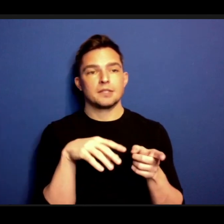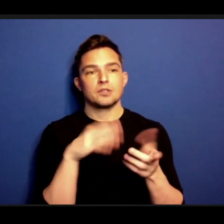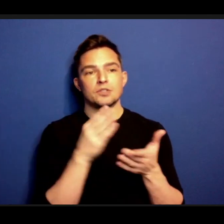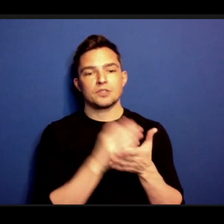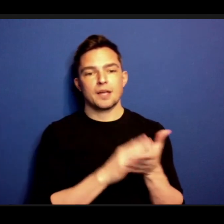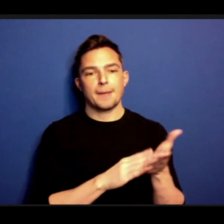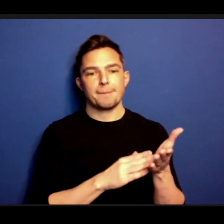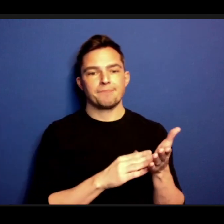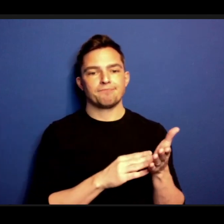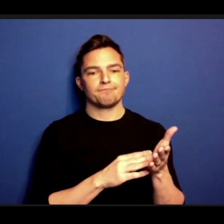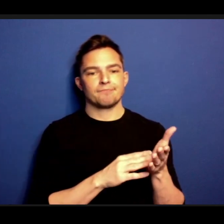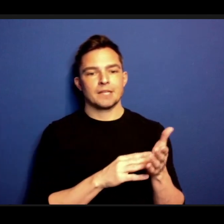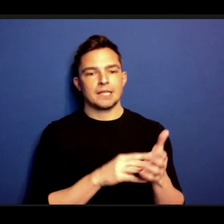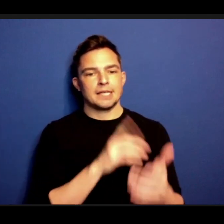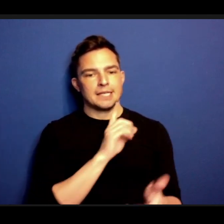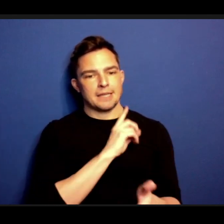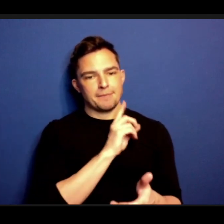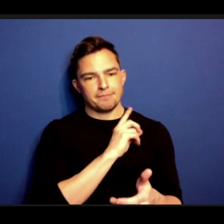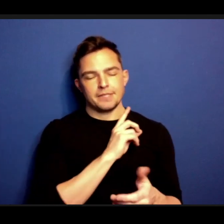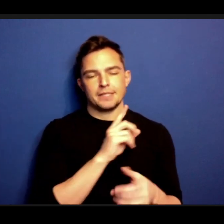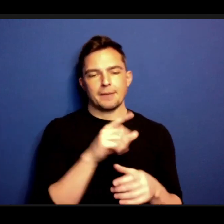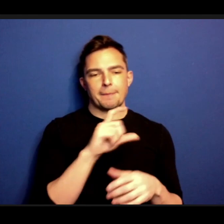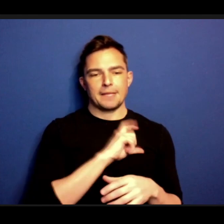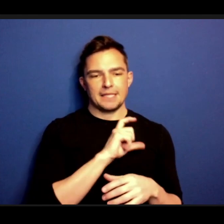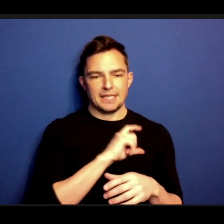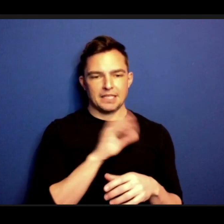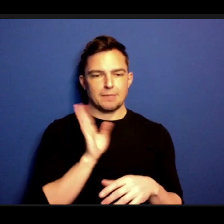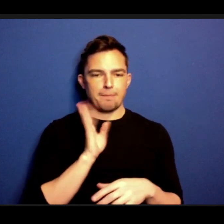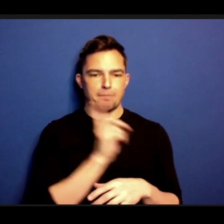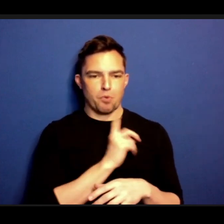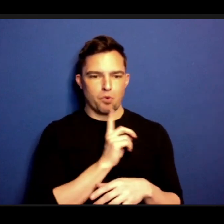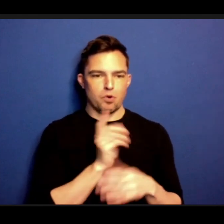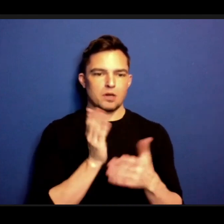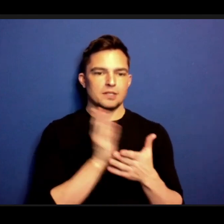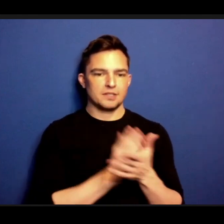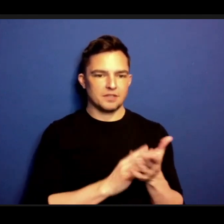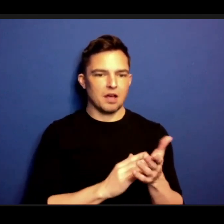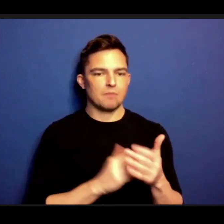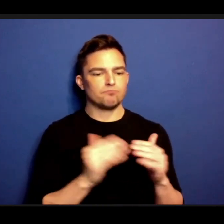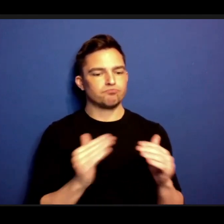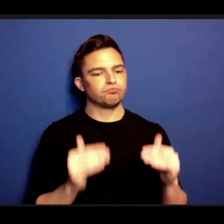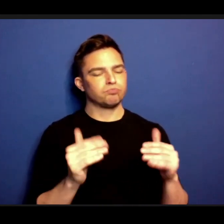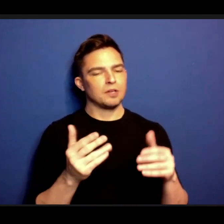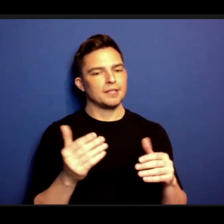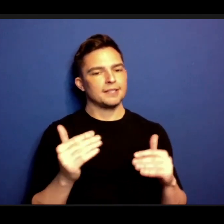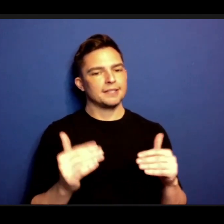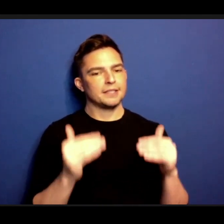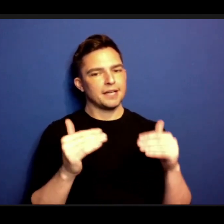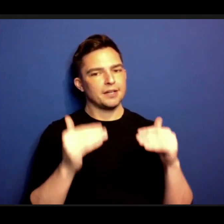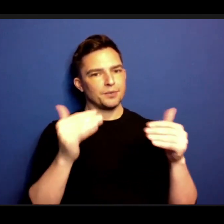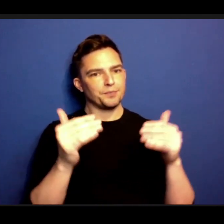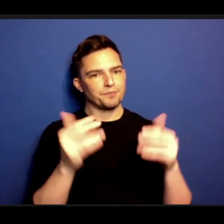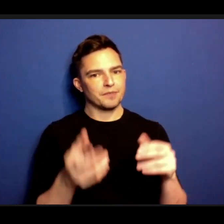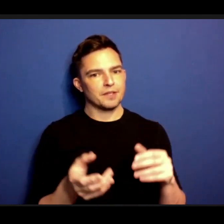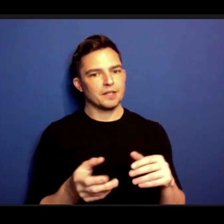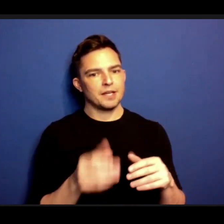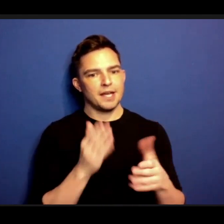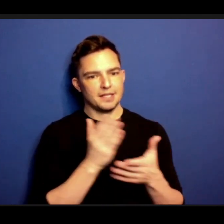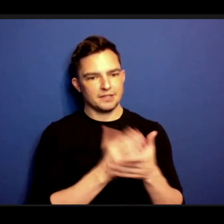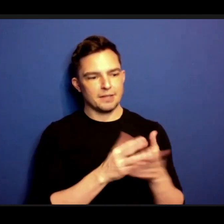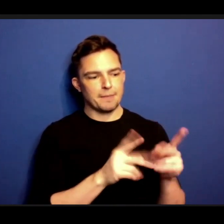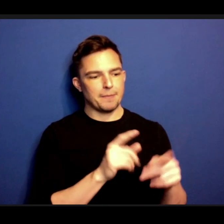police board, for example. We know that recently there was other deputations at City Hall.